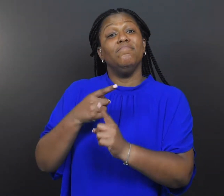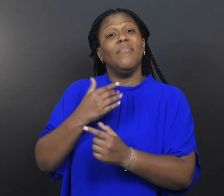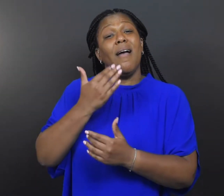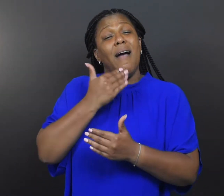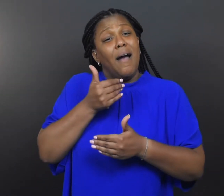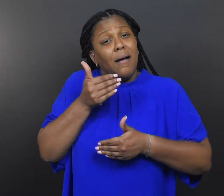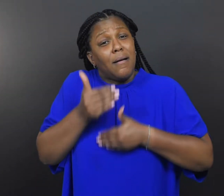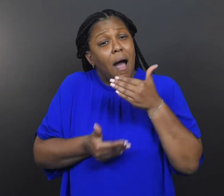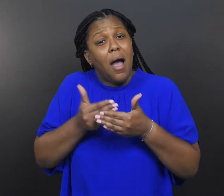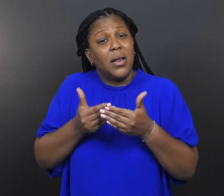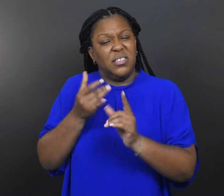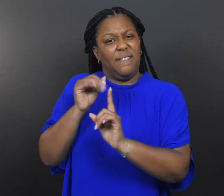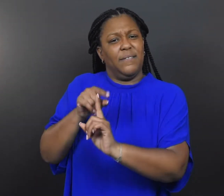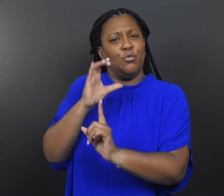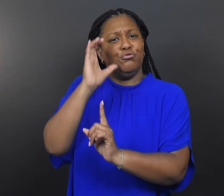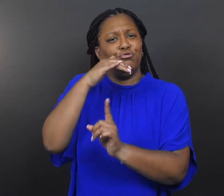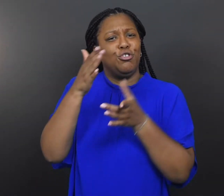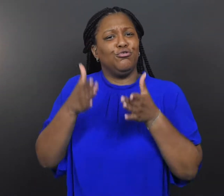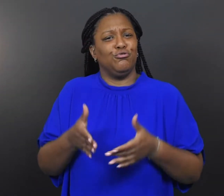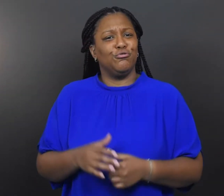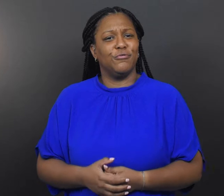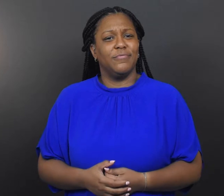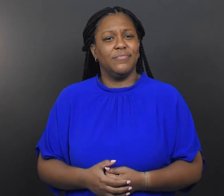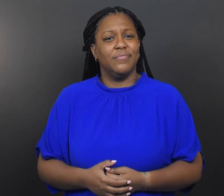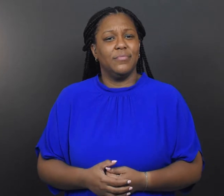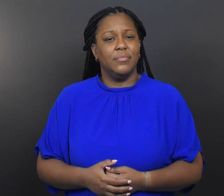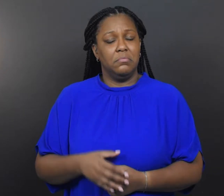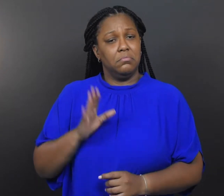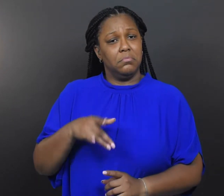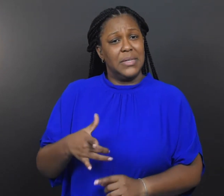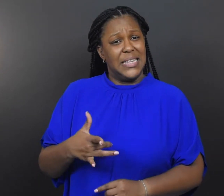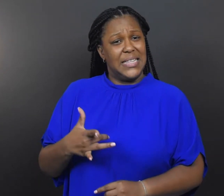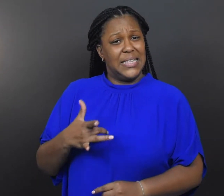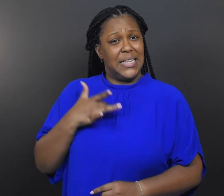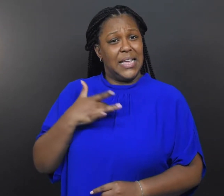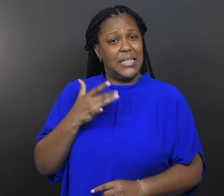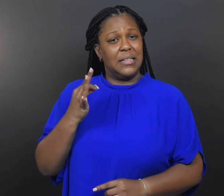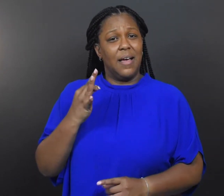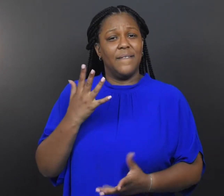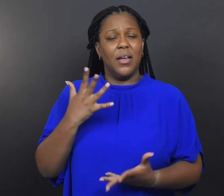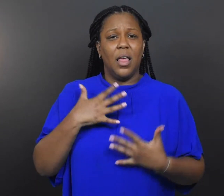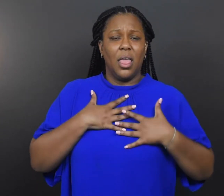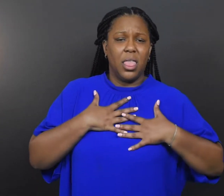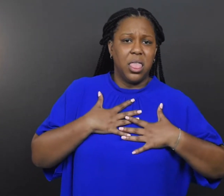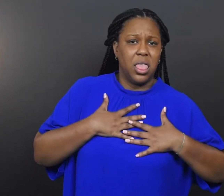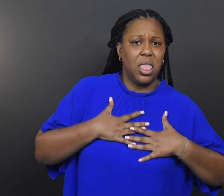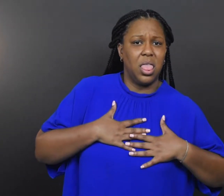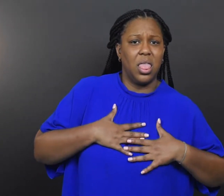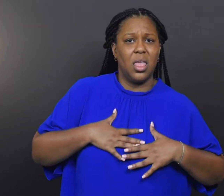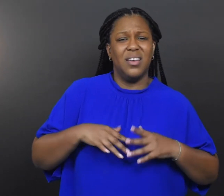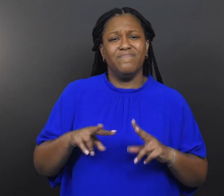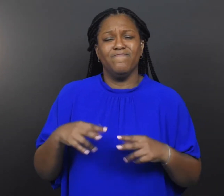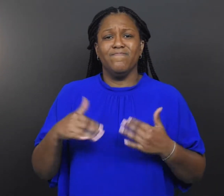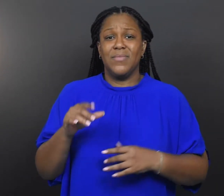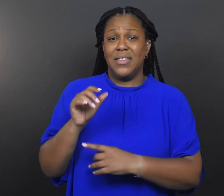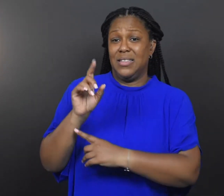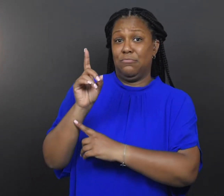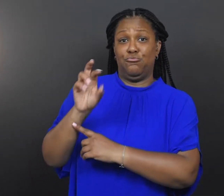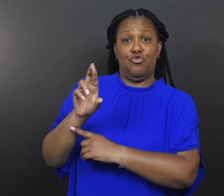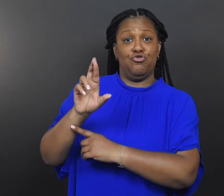The Kindness of Strangers A sense of dread gnawed at Dr. Rachael Zacks